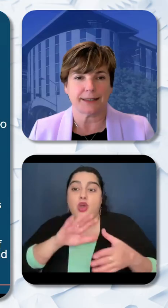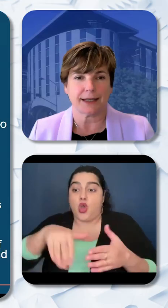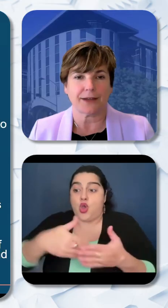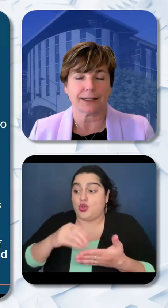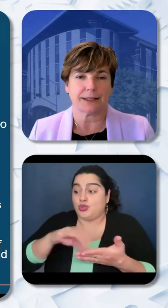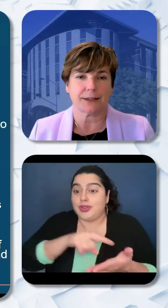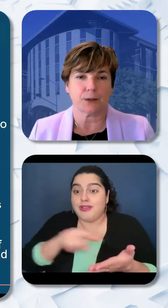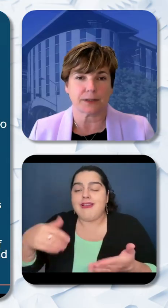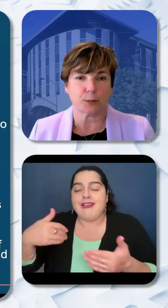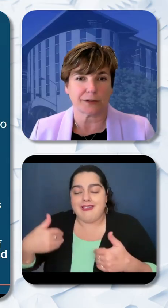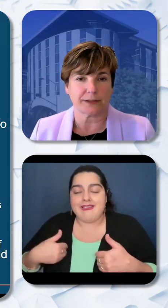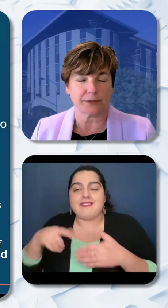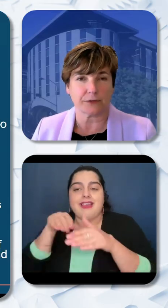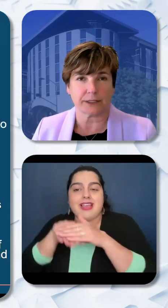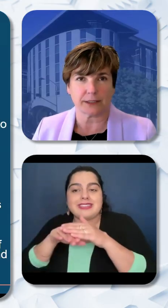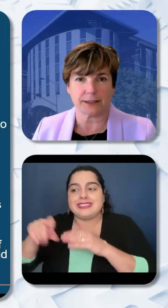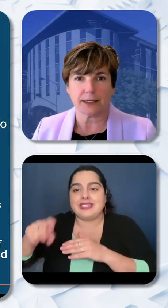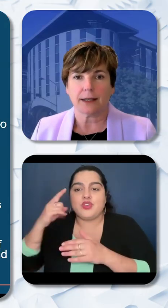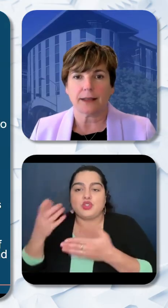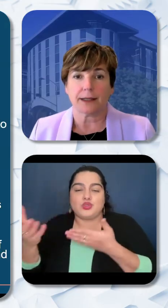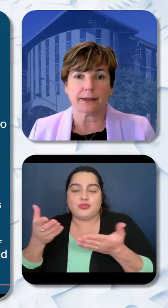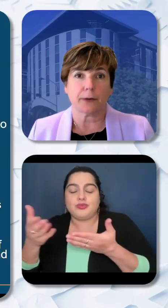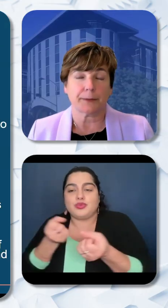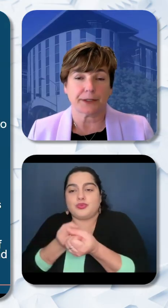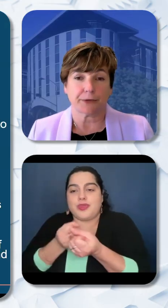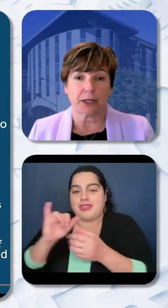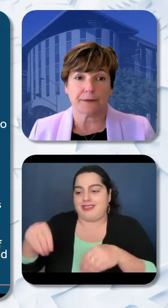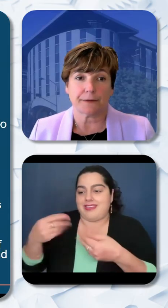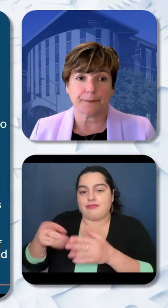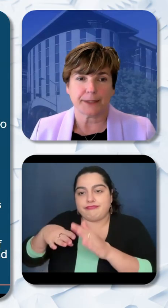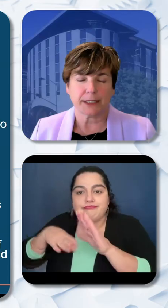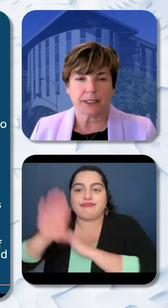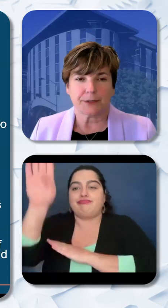needs have access to the supports and services that allow them to thrive.